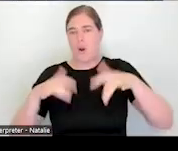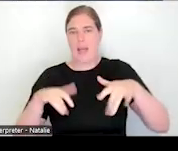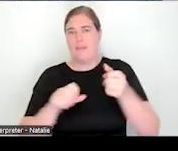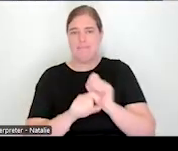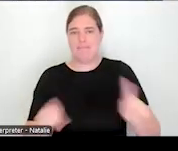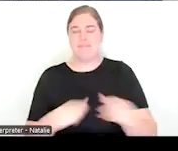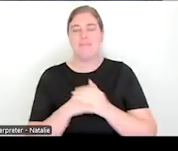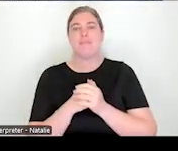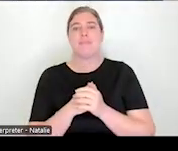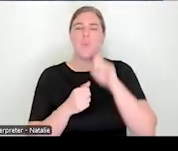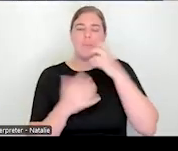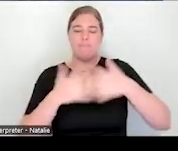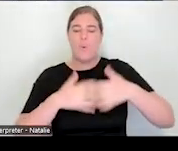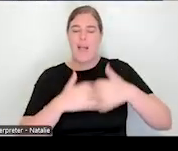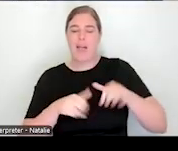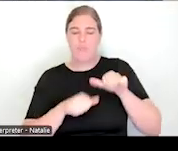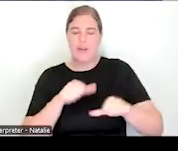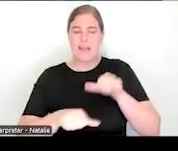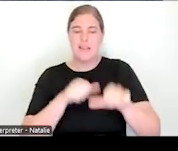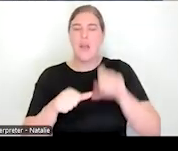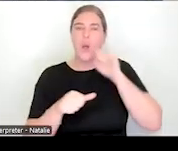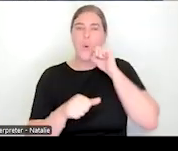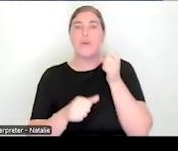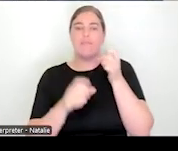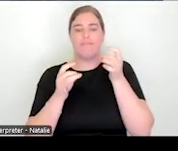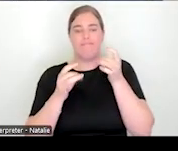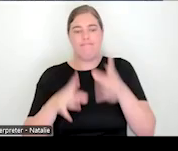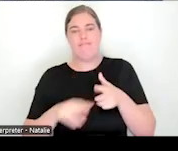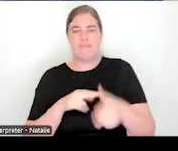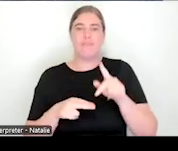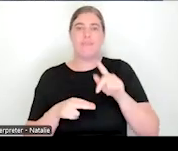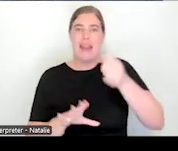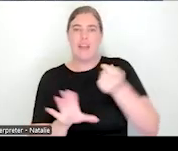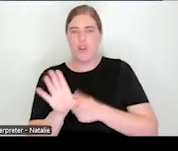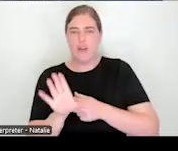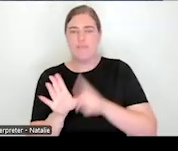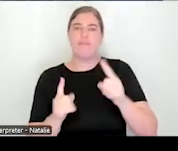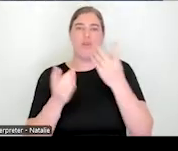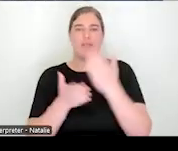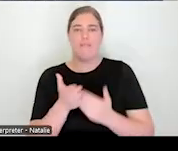which will happen in the first half of 2025. There will be more information on our website and social